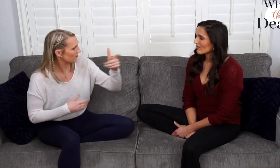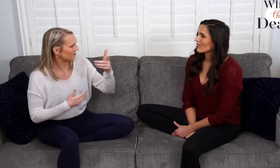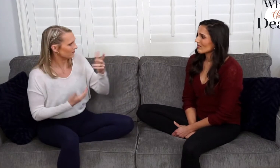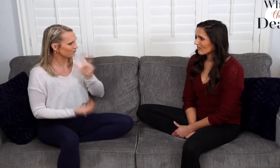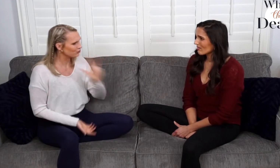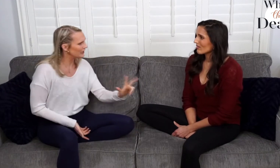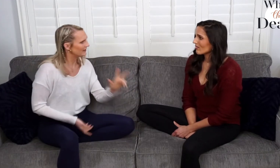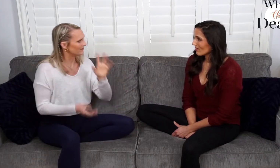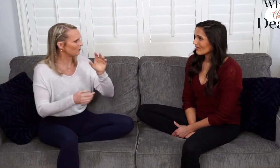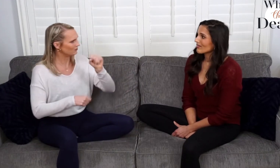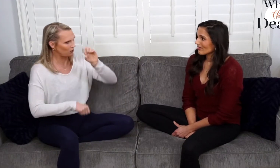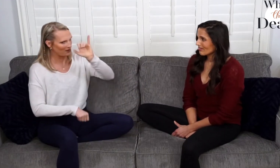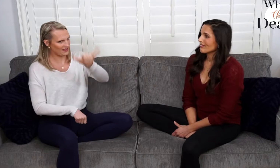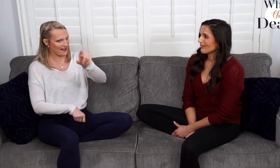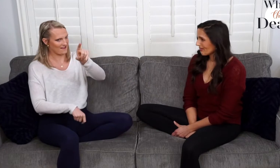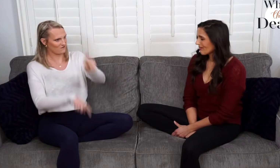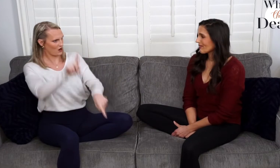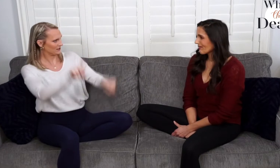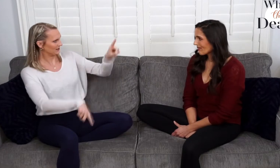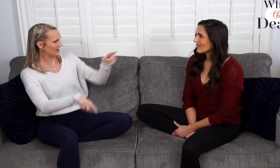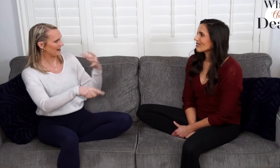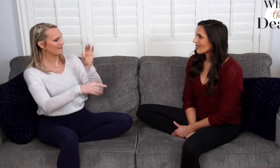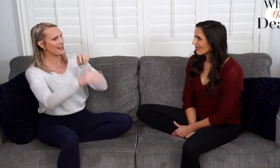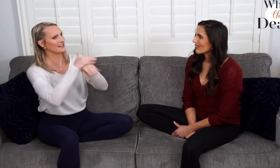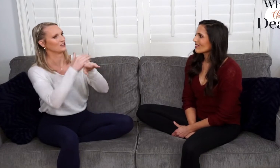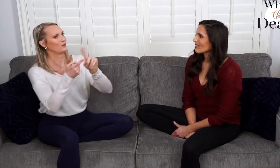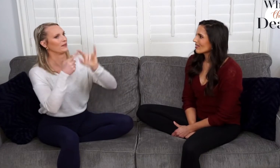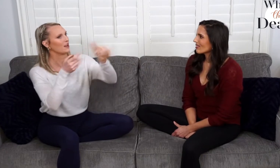or at the Age 3. So the variety of access to that